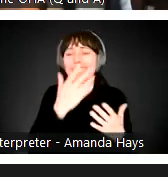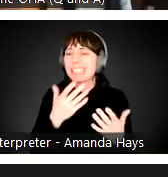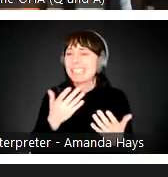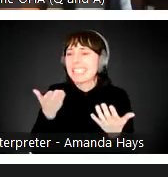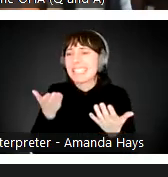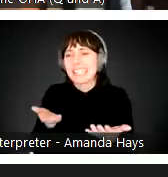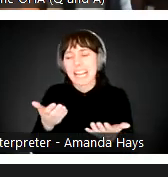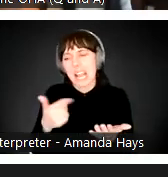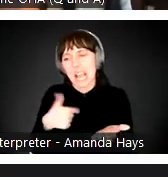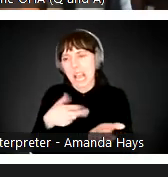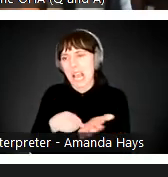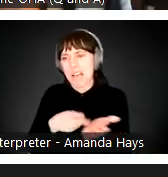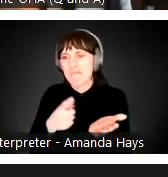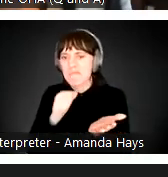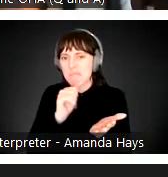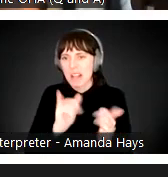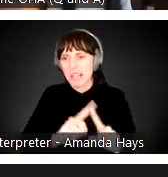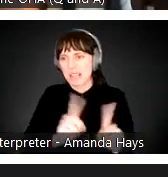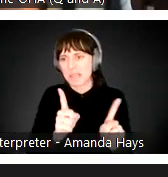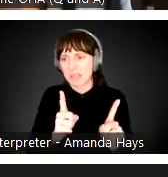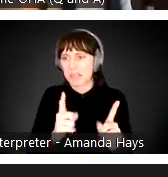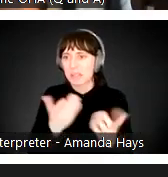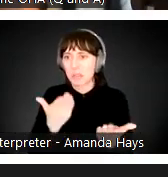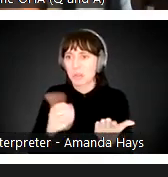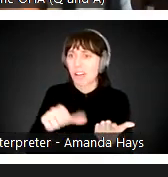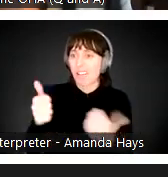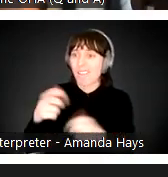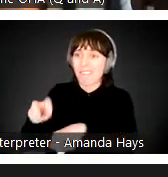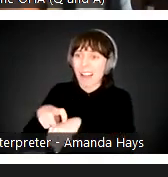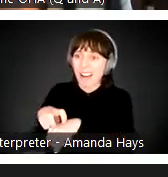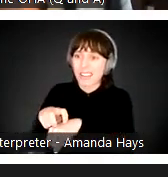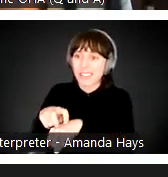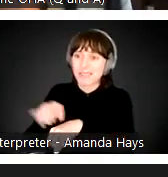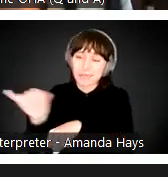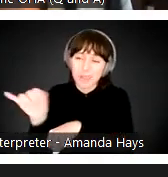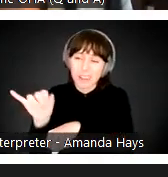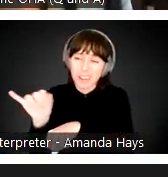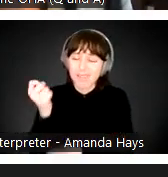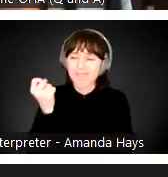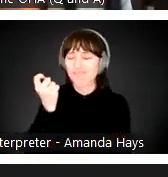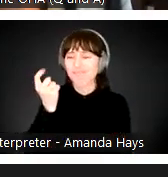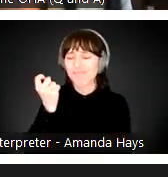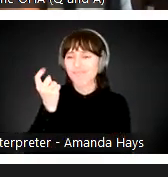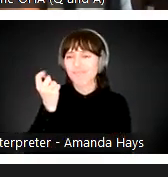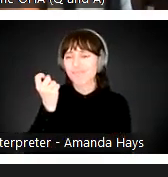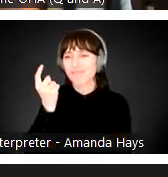different and so it could be another virus as well. But I think that, for the